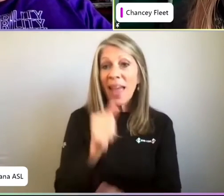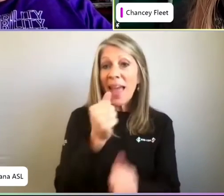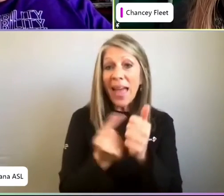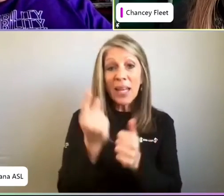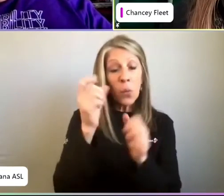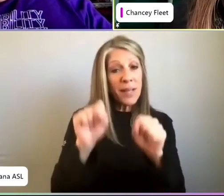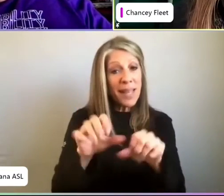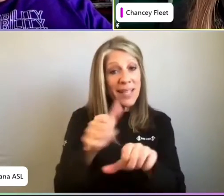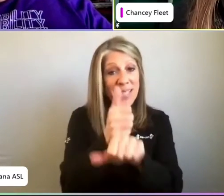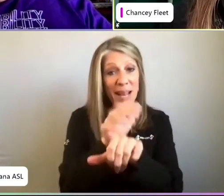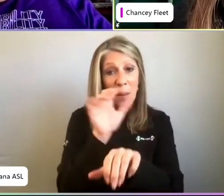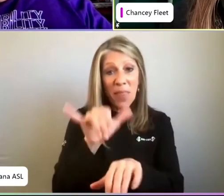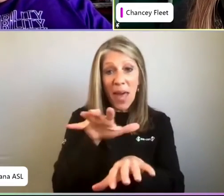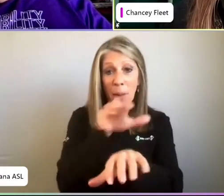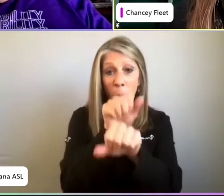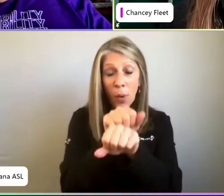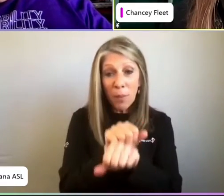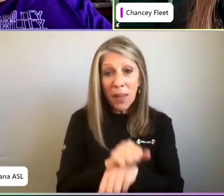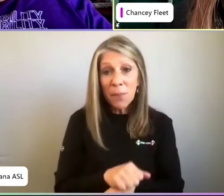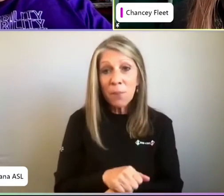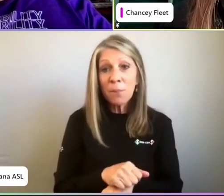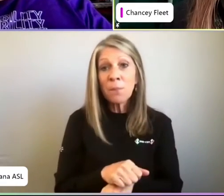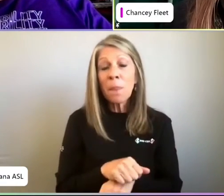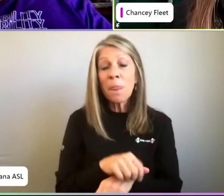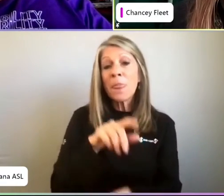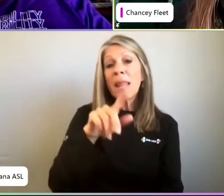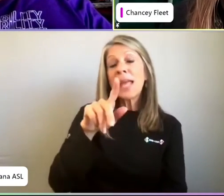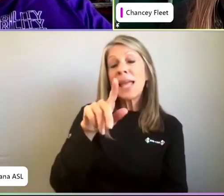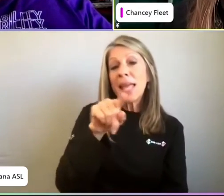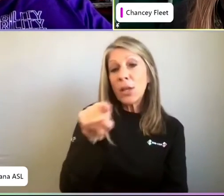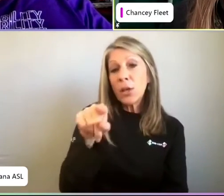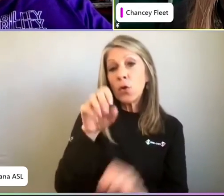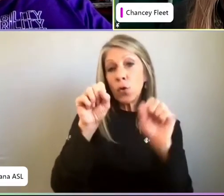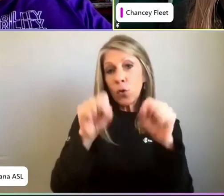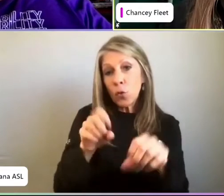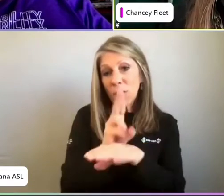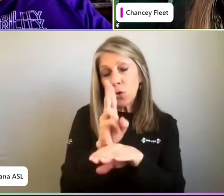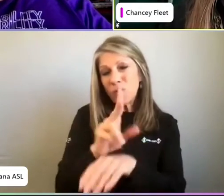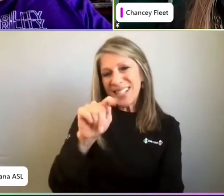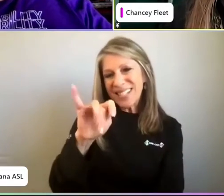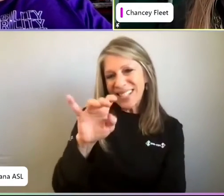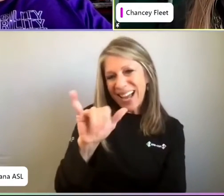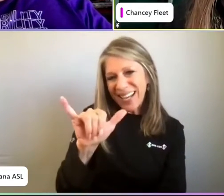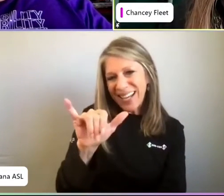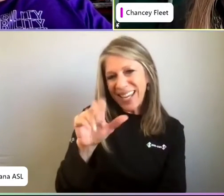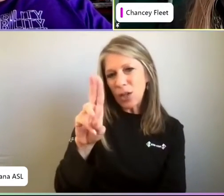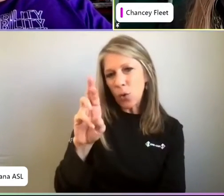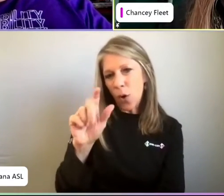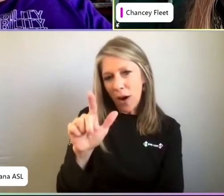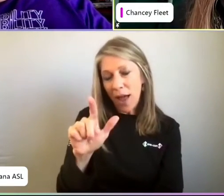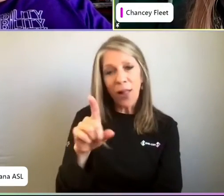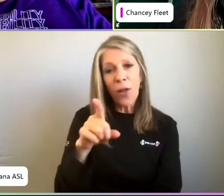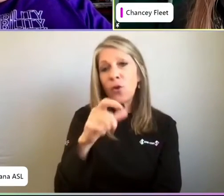and introduction to various printing processes and hands-on orientation to processes that you want to use, and absolutely anyone can